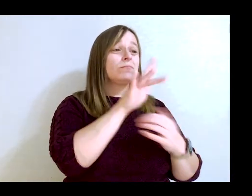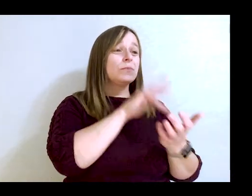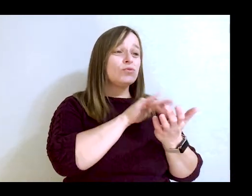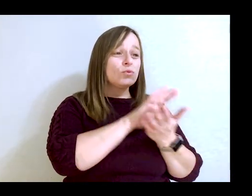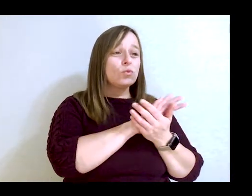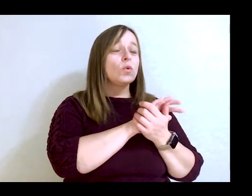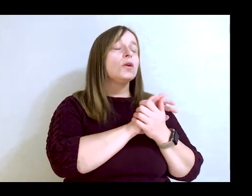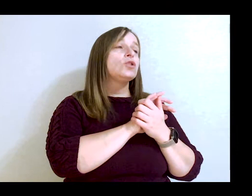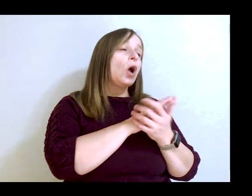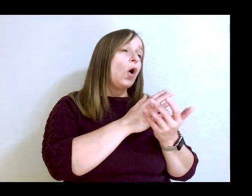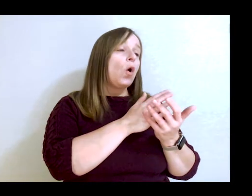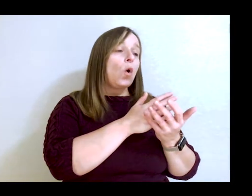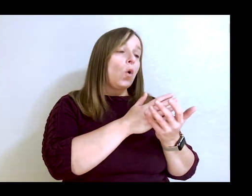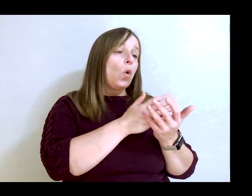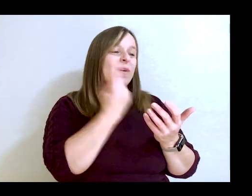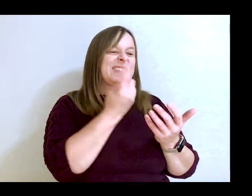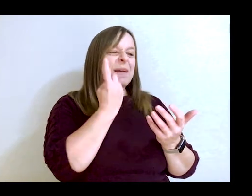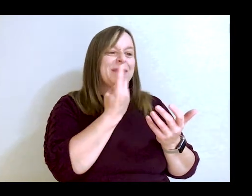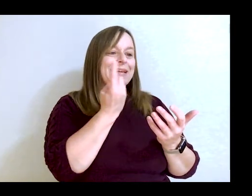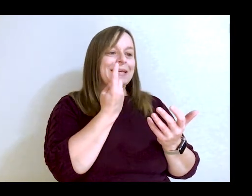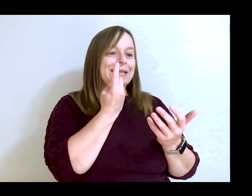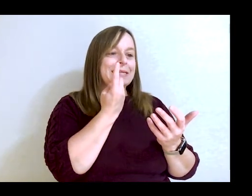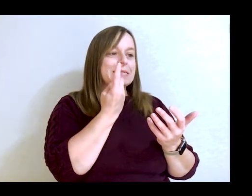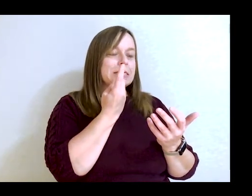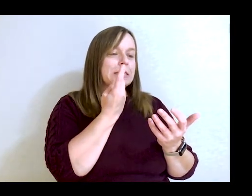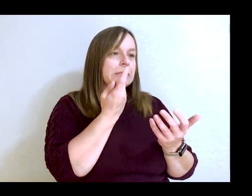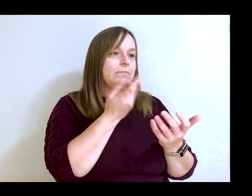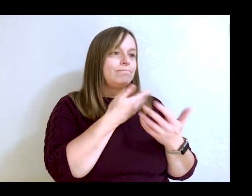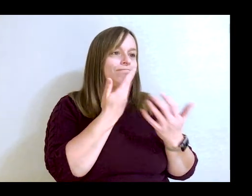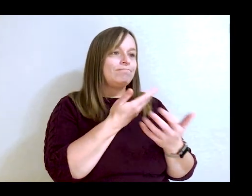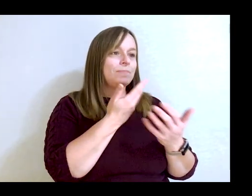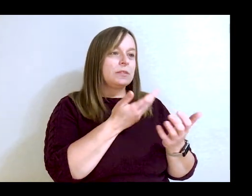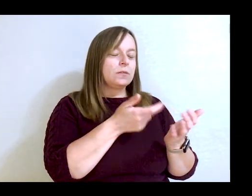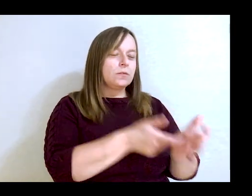into middle school, so it was going to be something that was going to be so